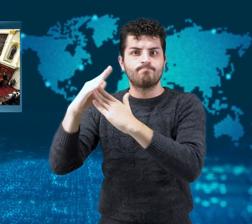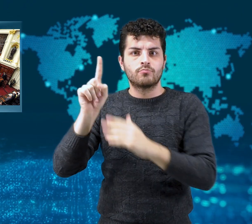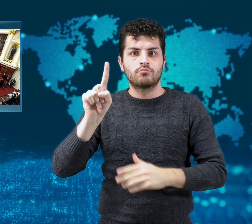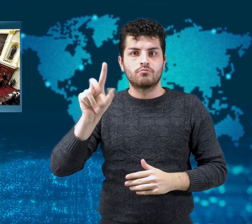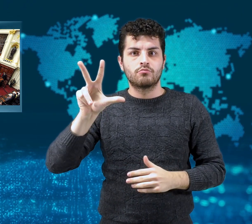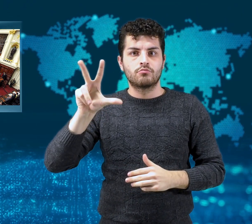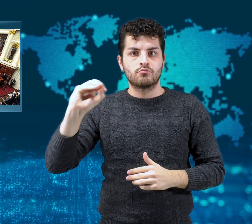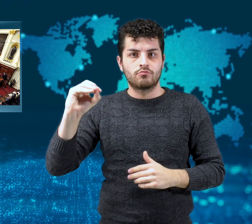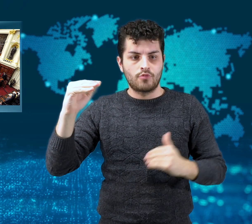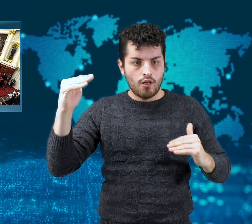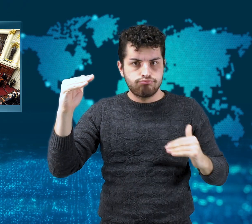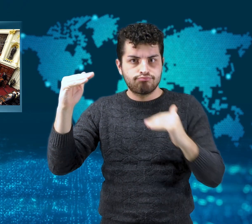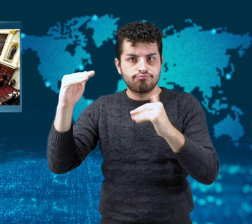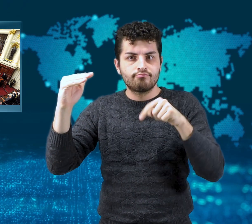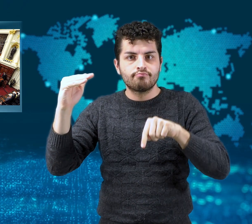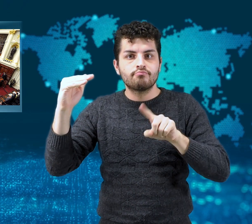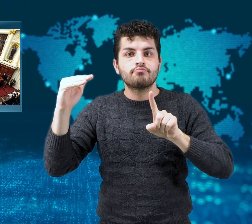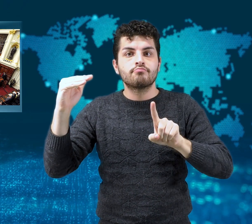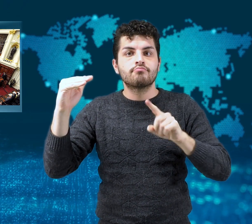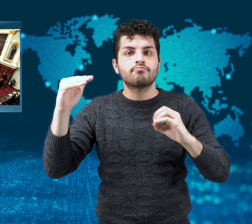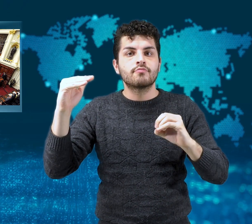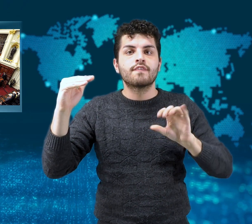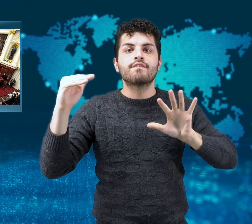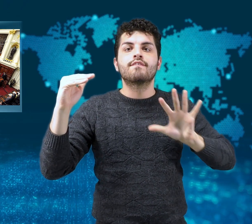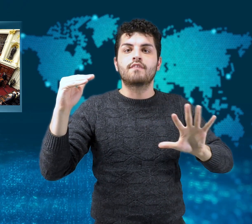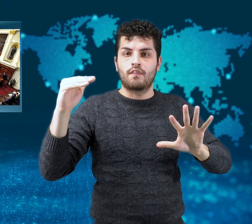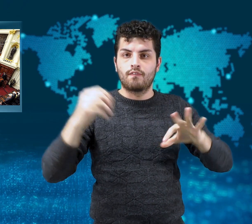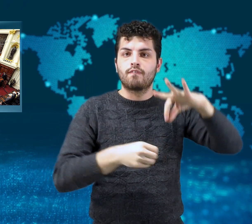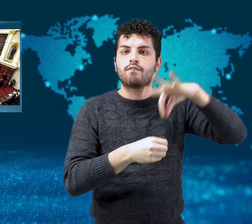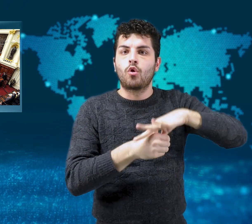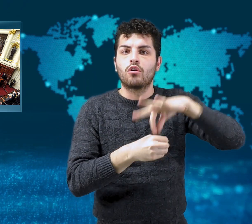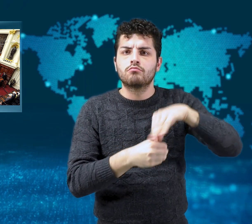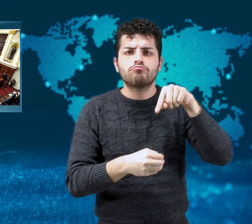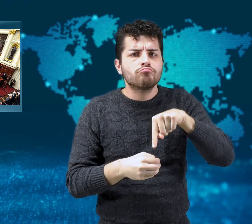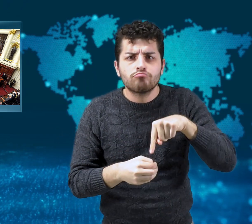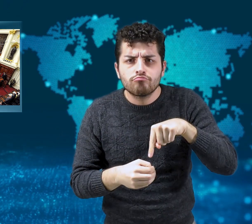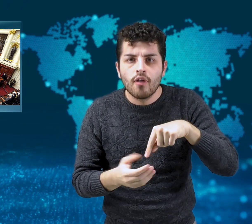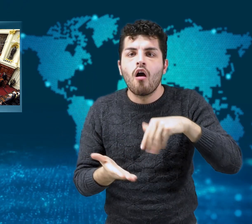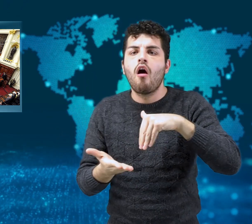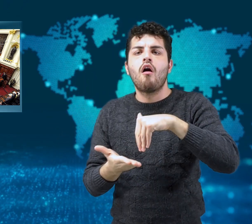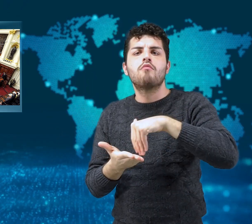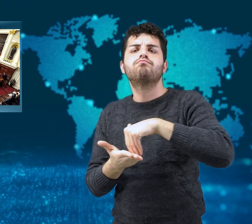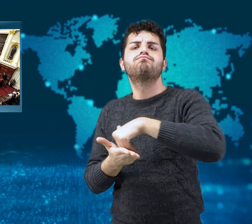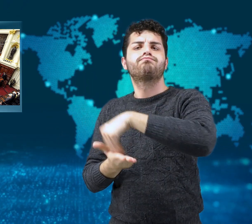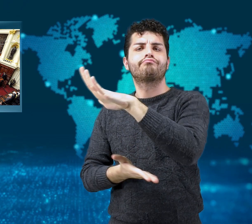to impeach President Martin Vizcarra.